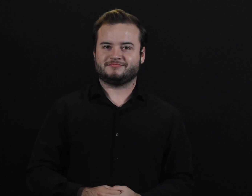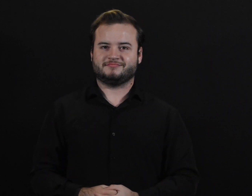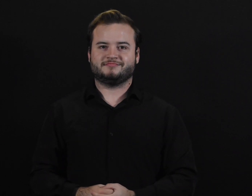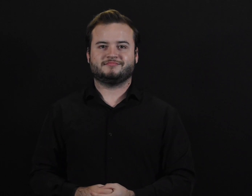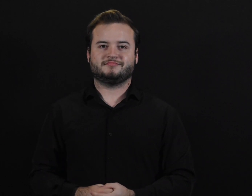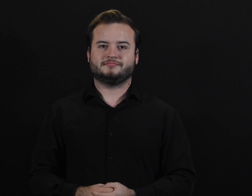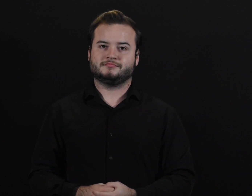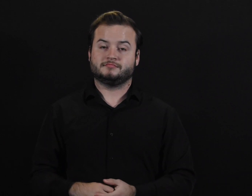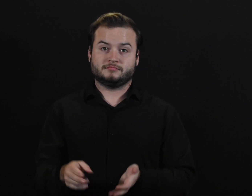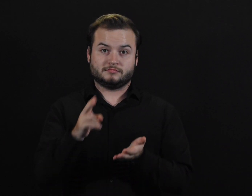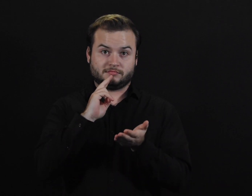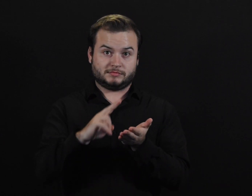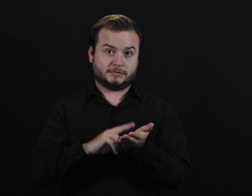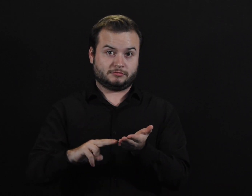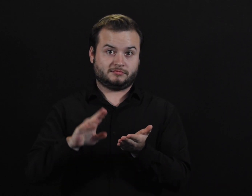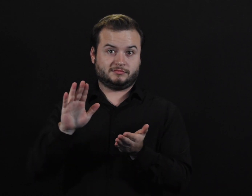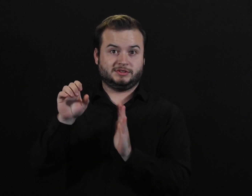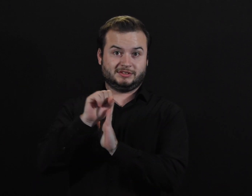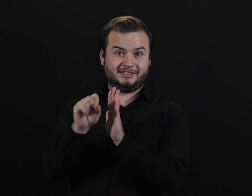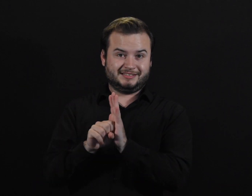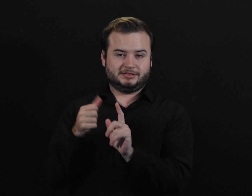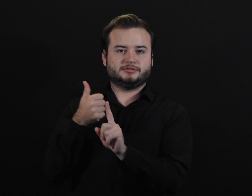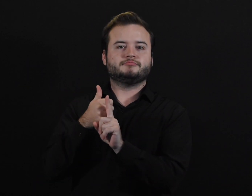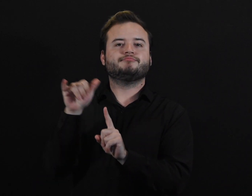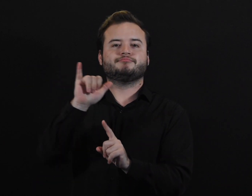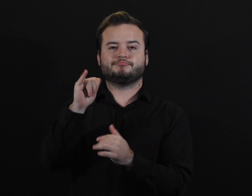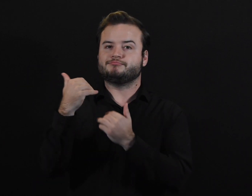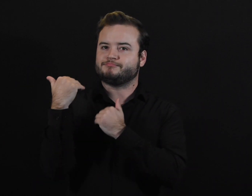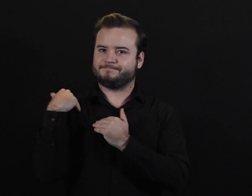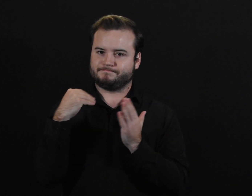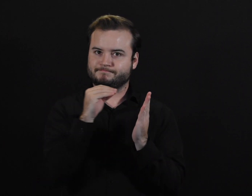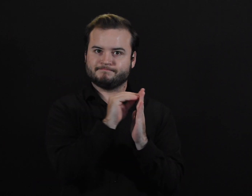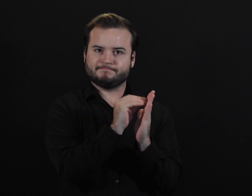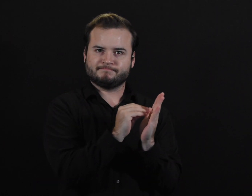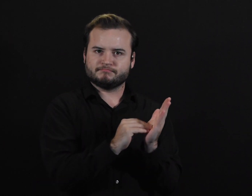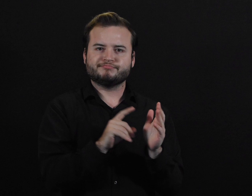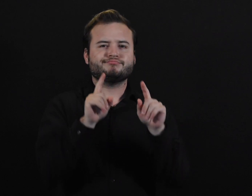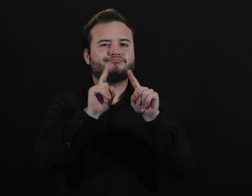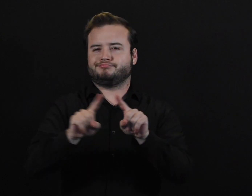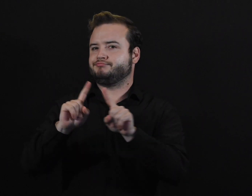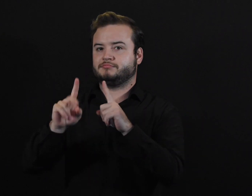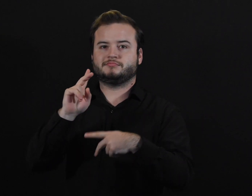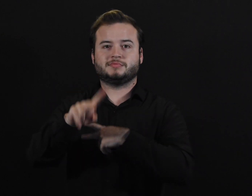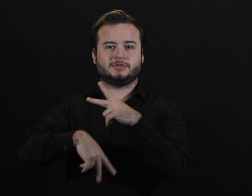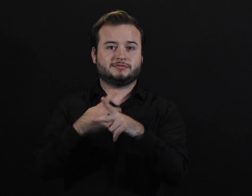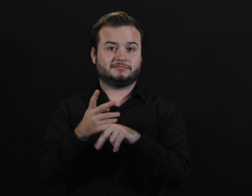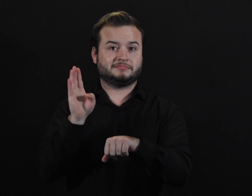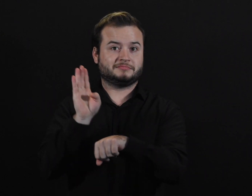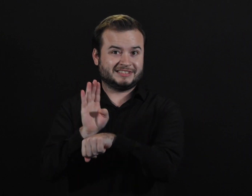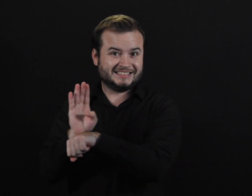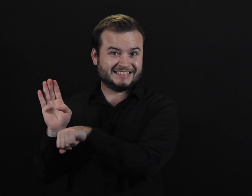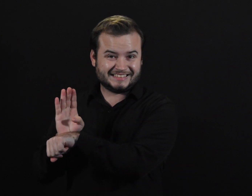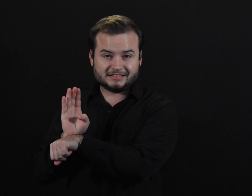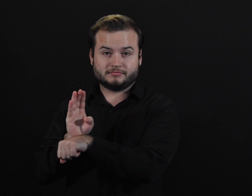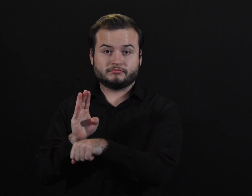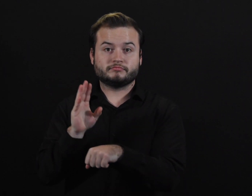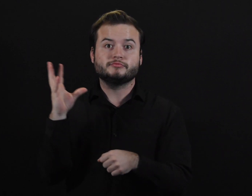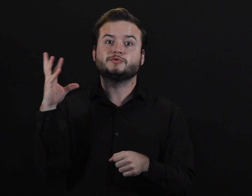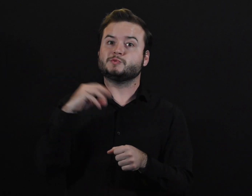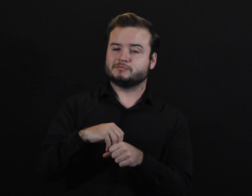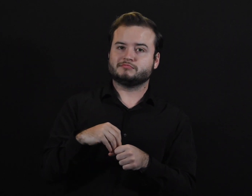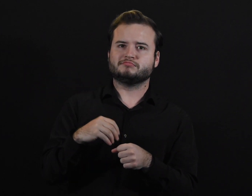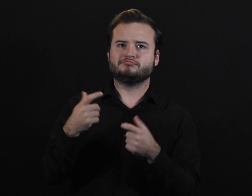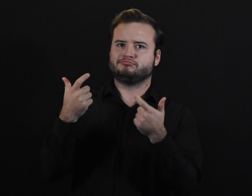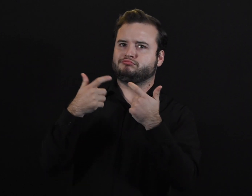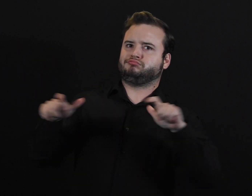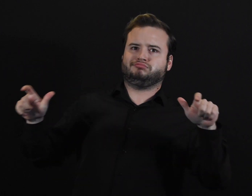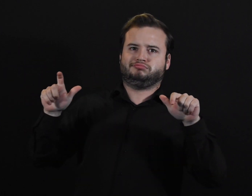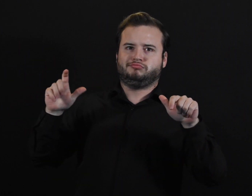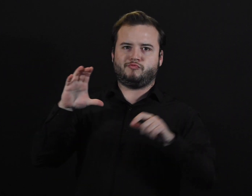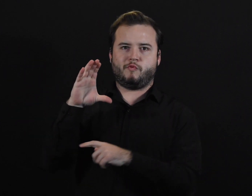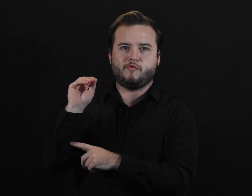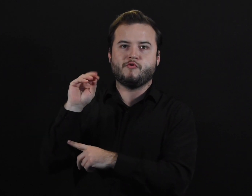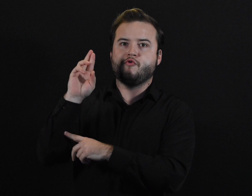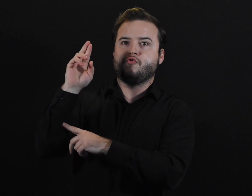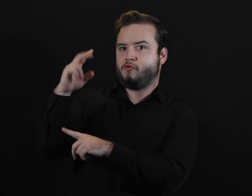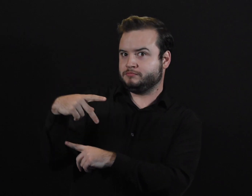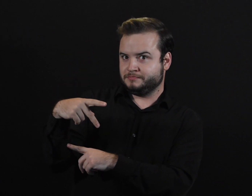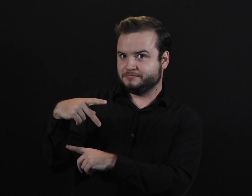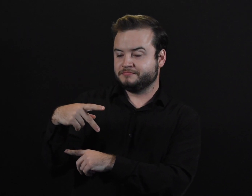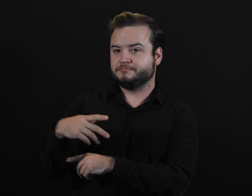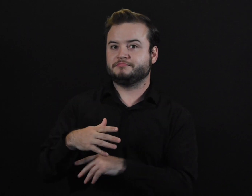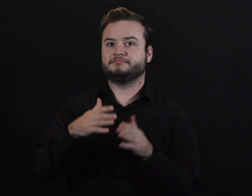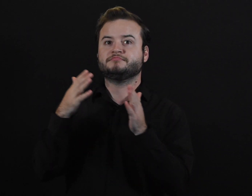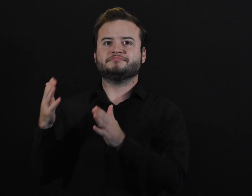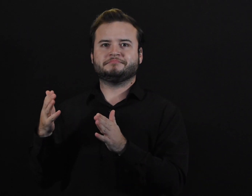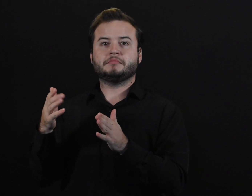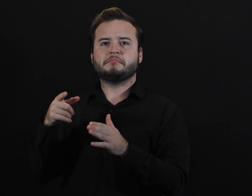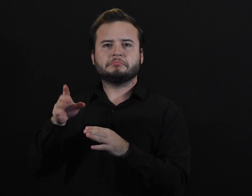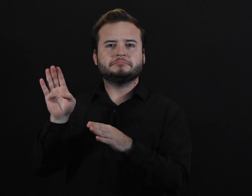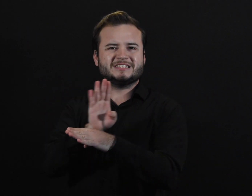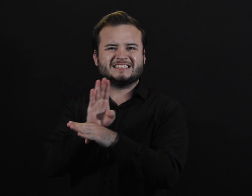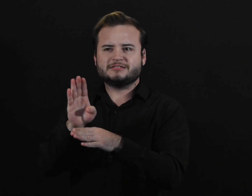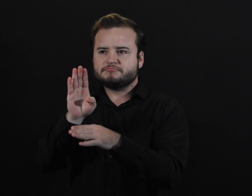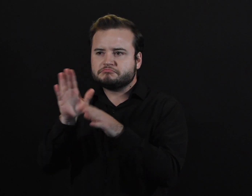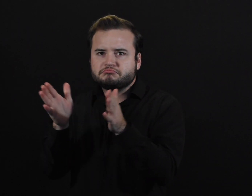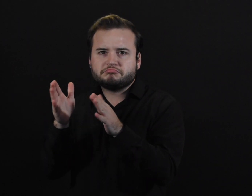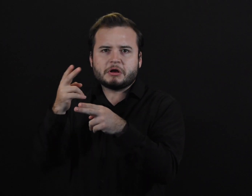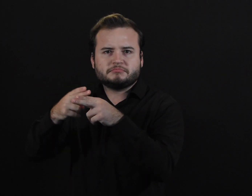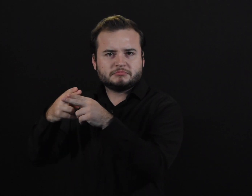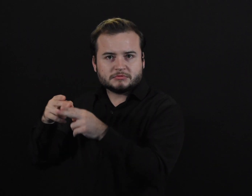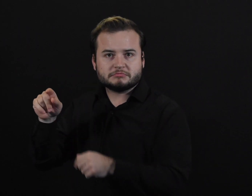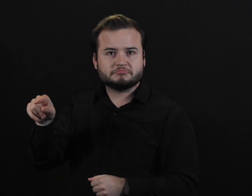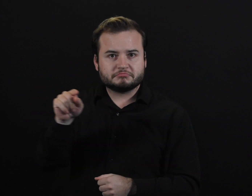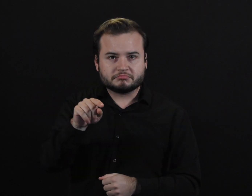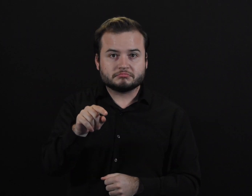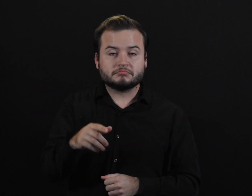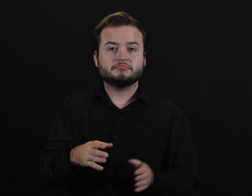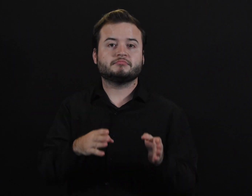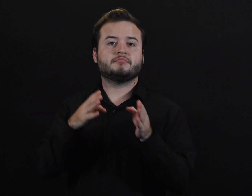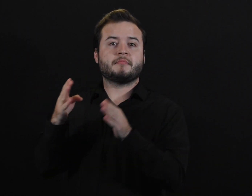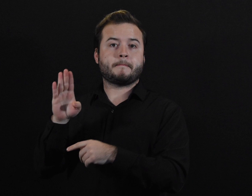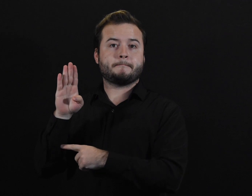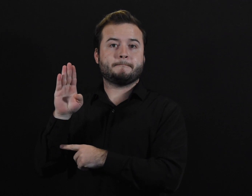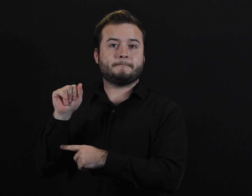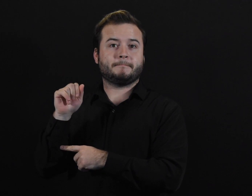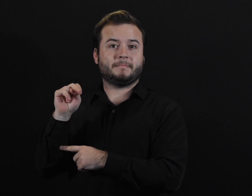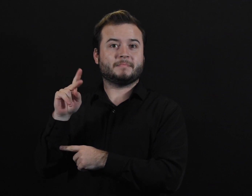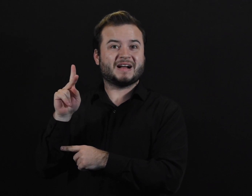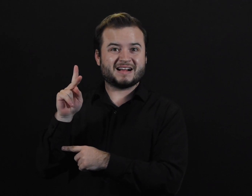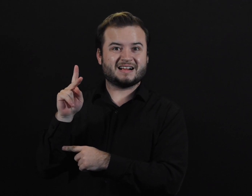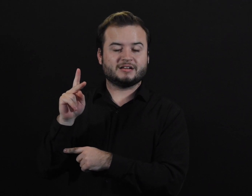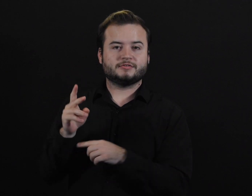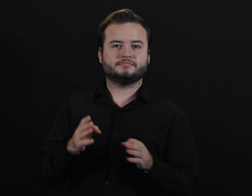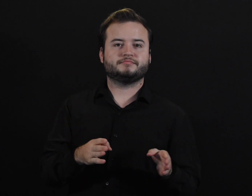The Secretary of State registers a variety of businesses, including corporations, assumed business names, banks,